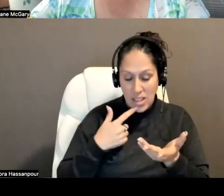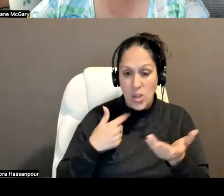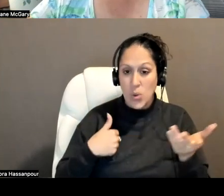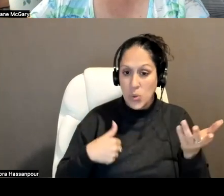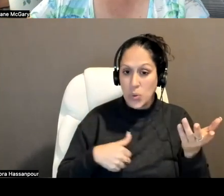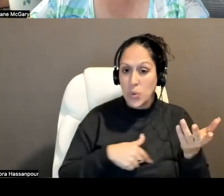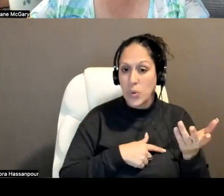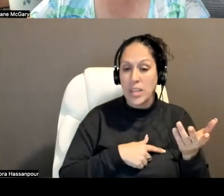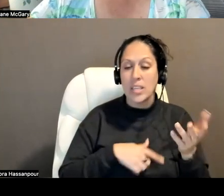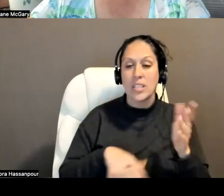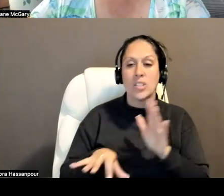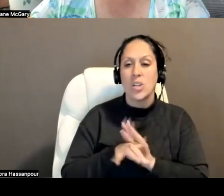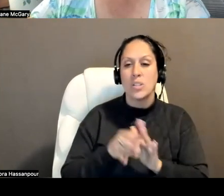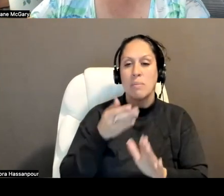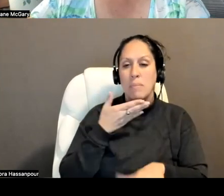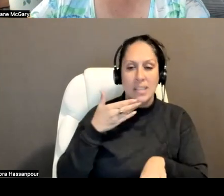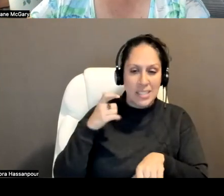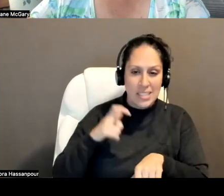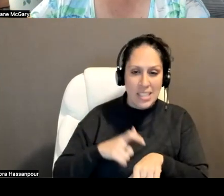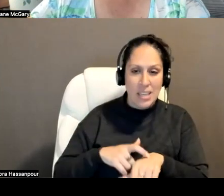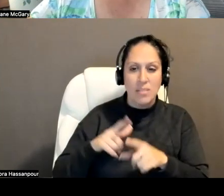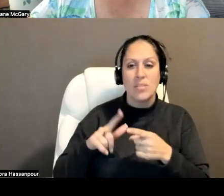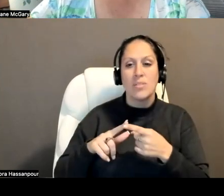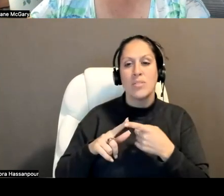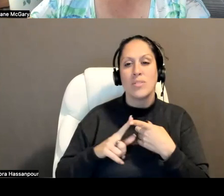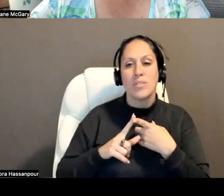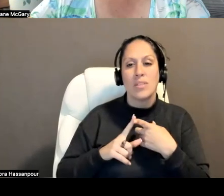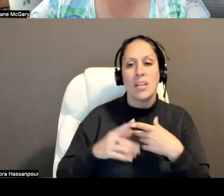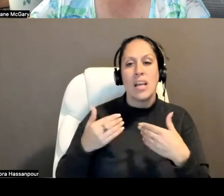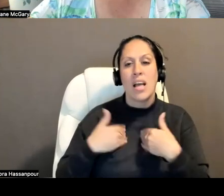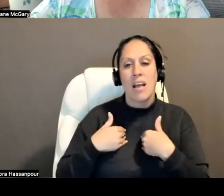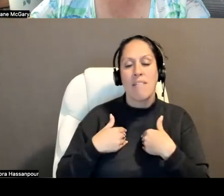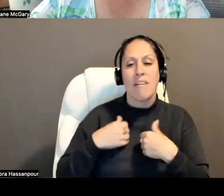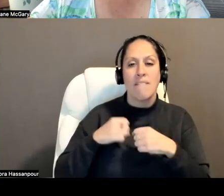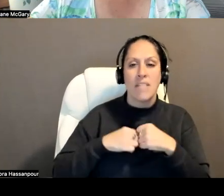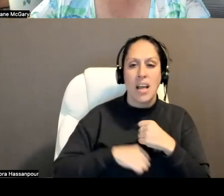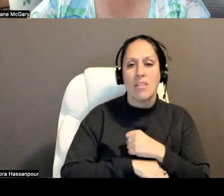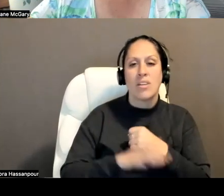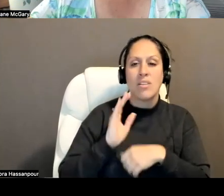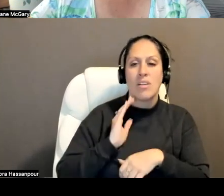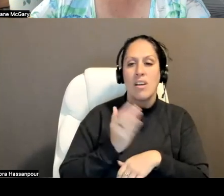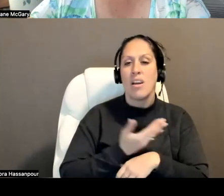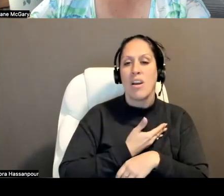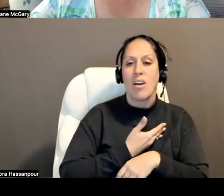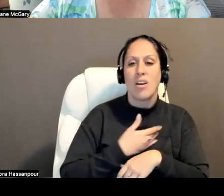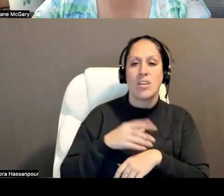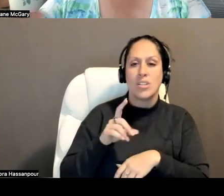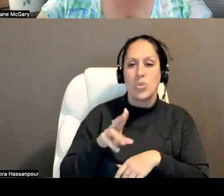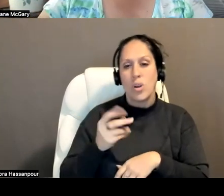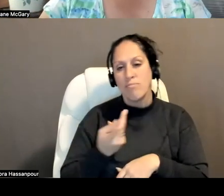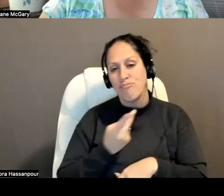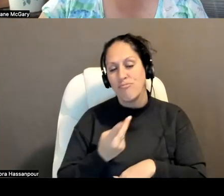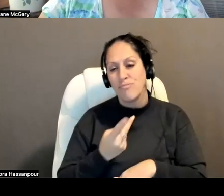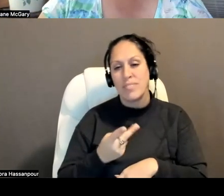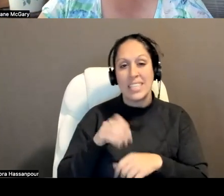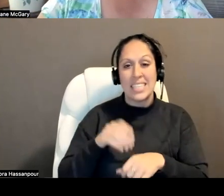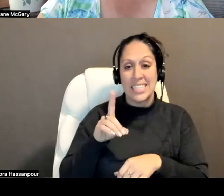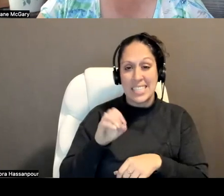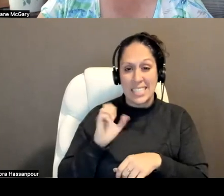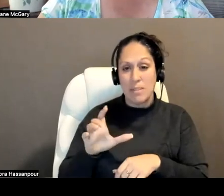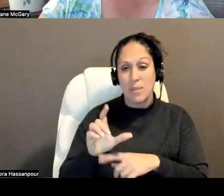chose the best time to to have founded, officially, our, our duo, uh December of 2019.